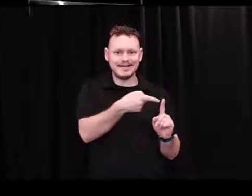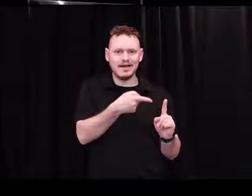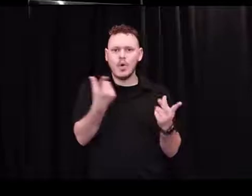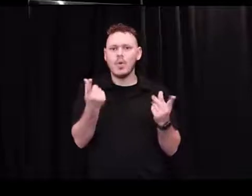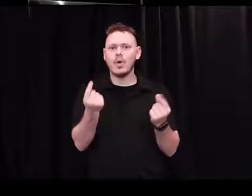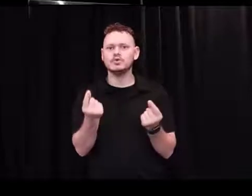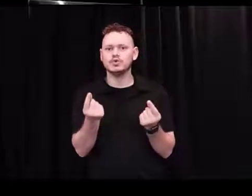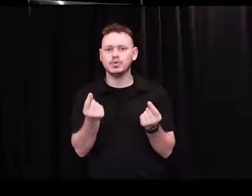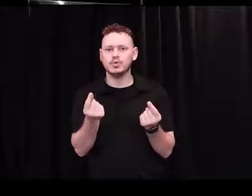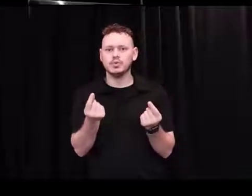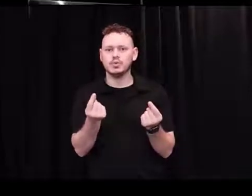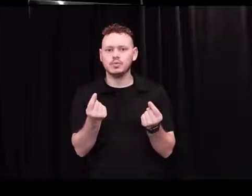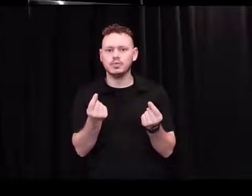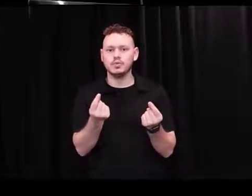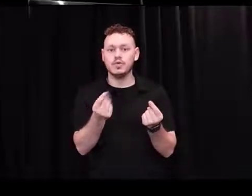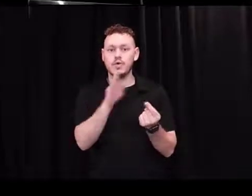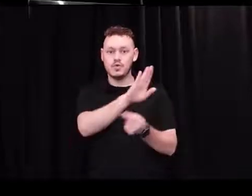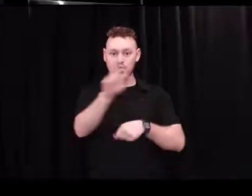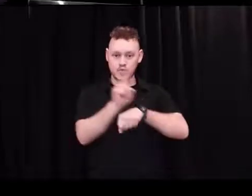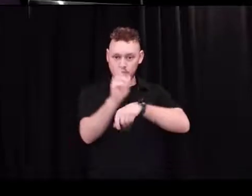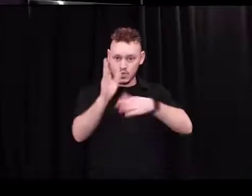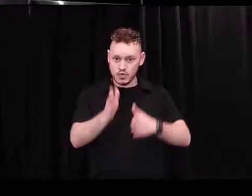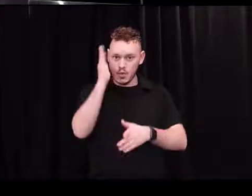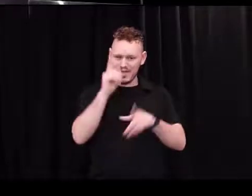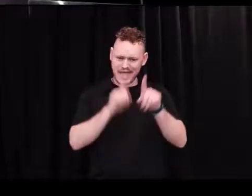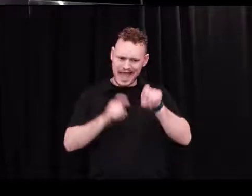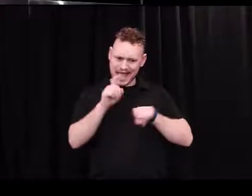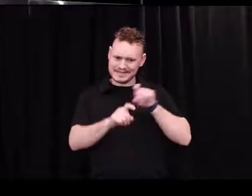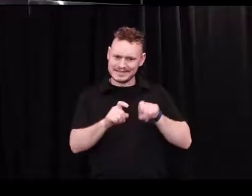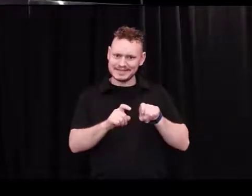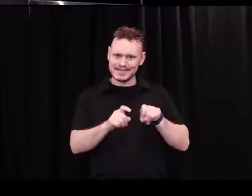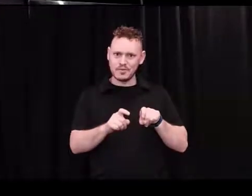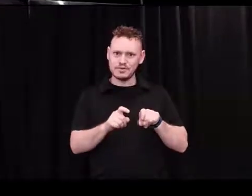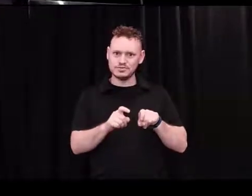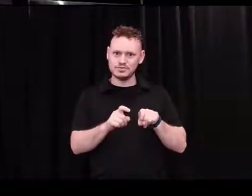Cognitively, your users are going to be asking that question whenever they whenever they get